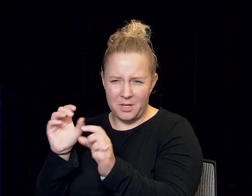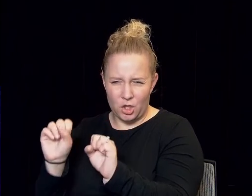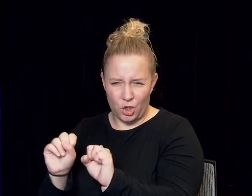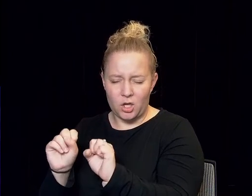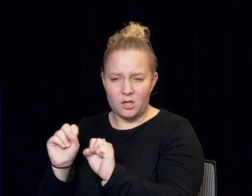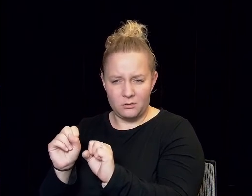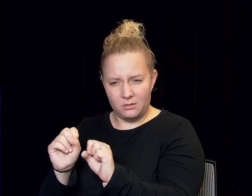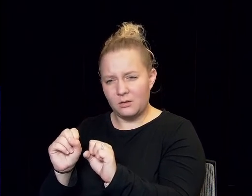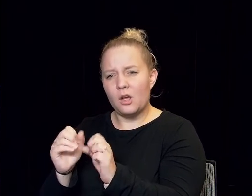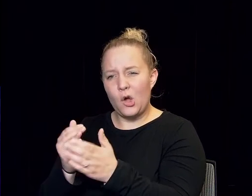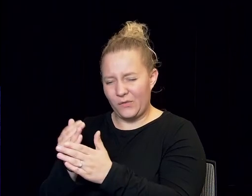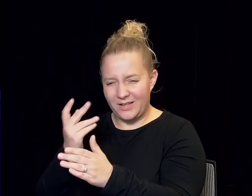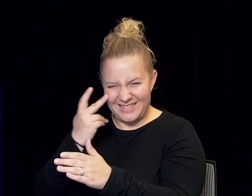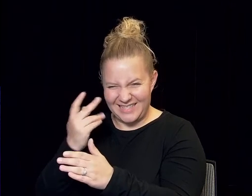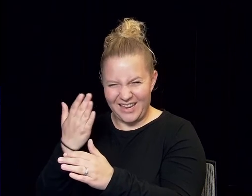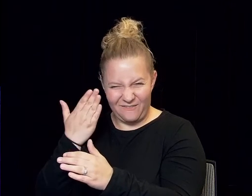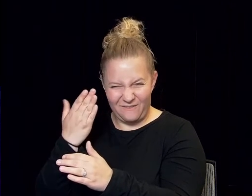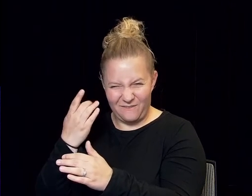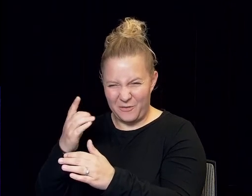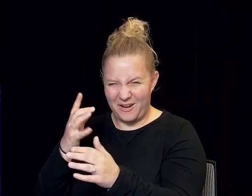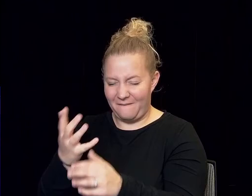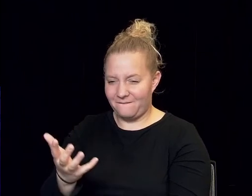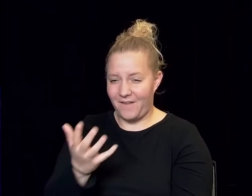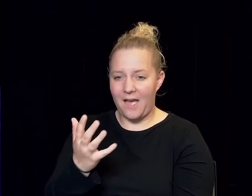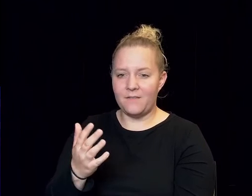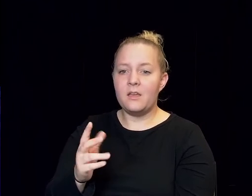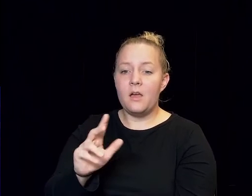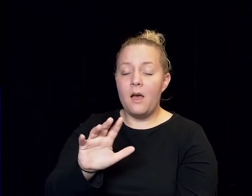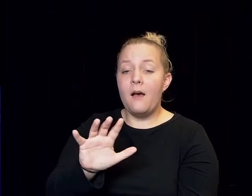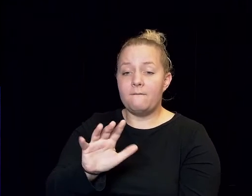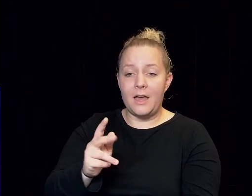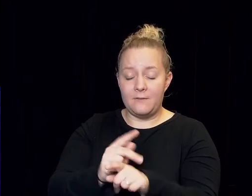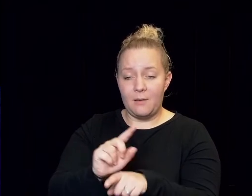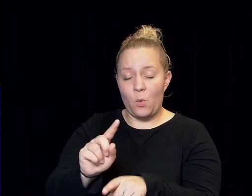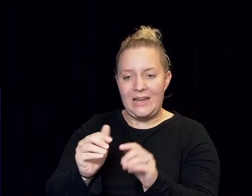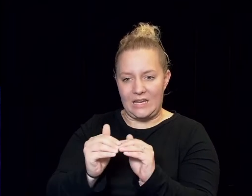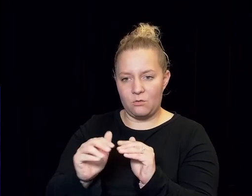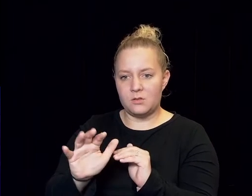already see. For that 5, I know 5 times 1 is 5. 5 times 2 is 10.